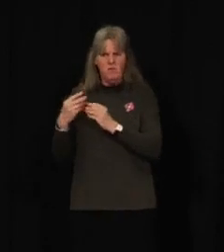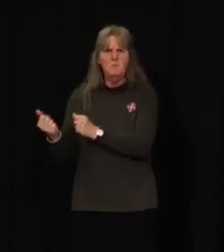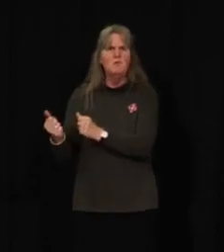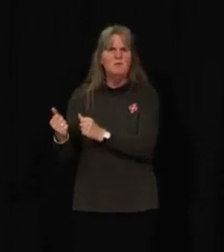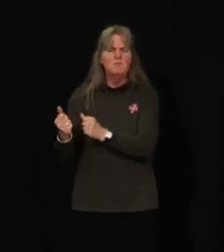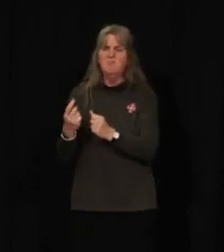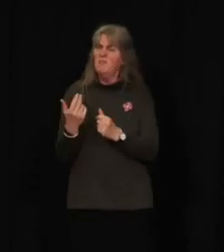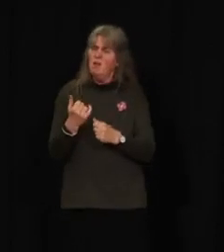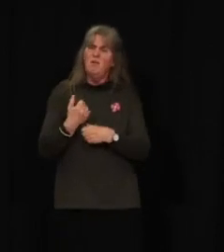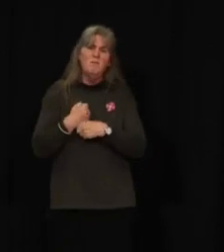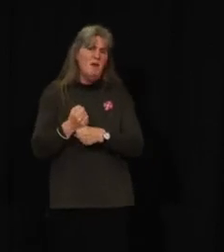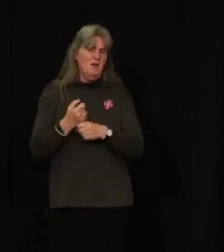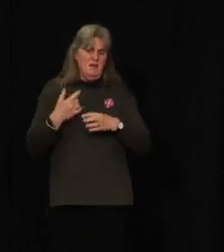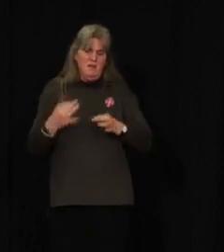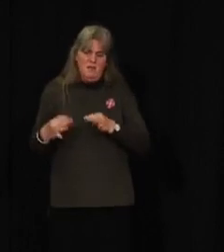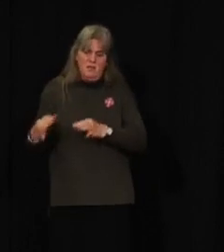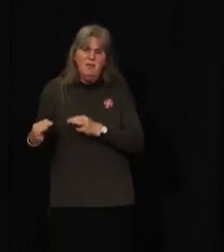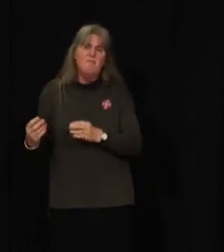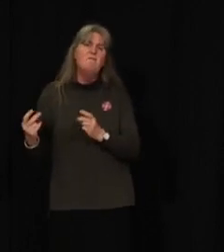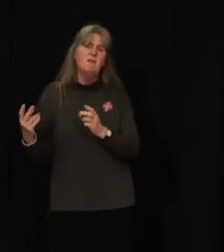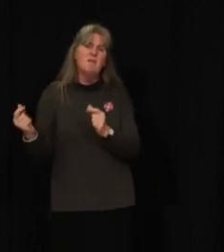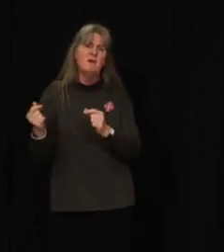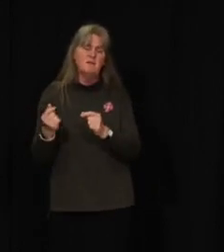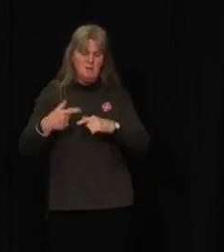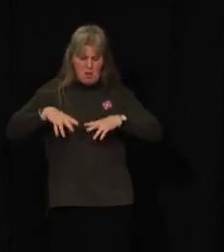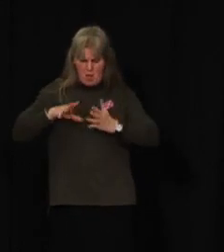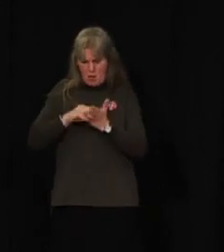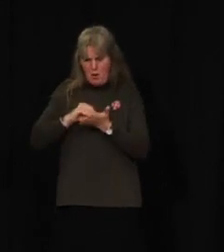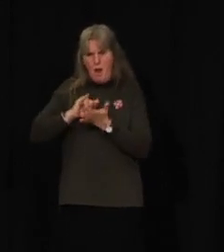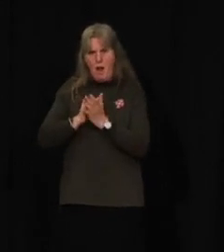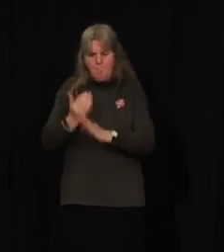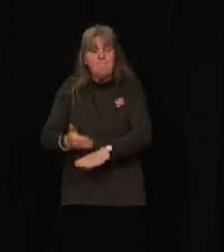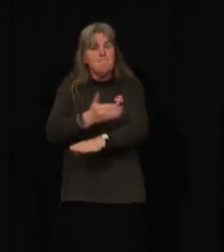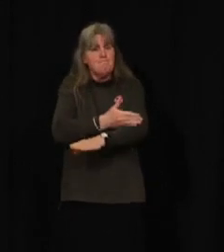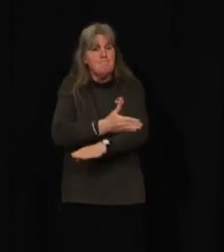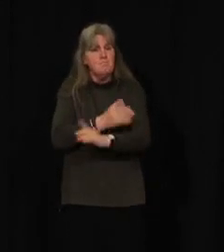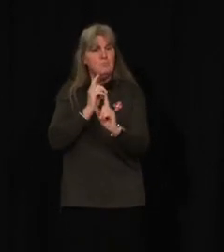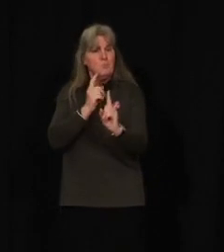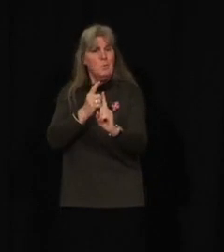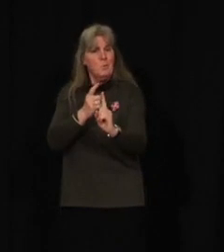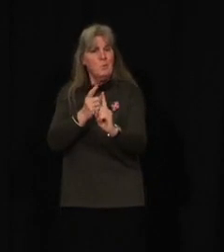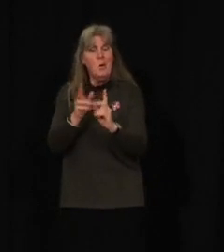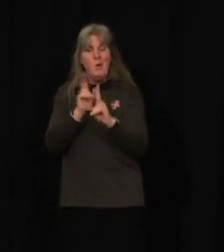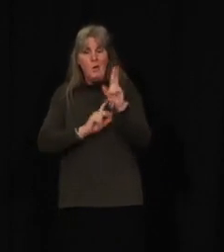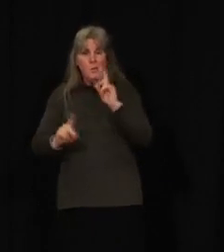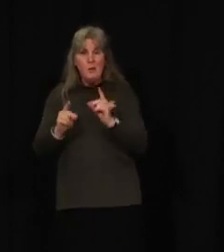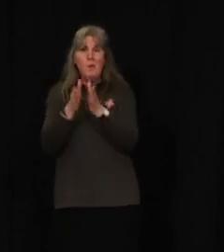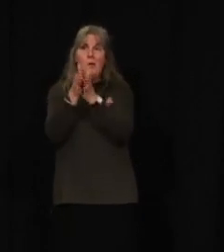policies on the fly. This is a time for learning what we can do better. It is a time for putting people